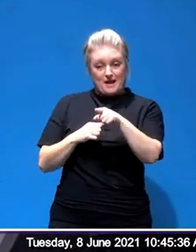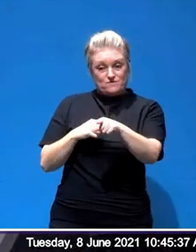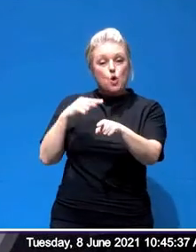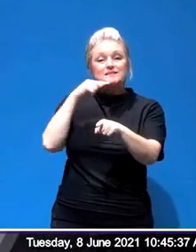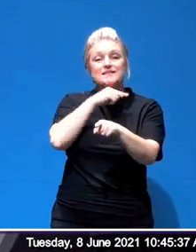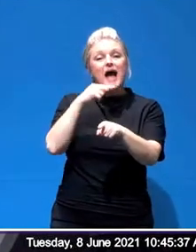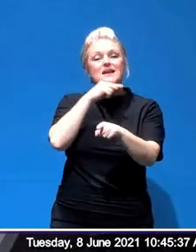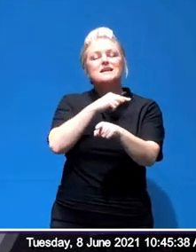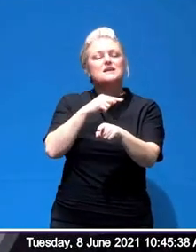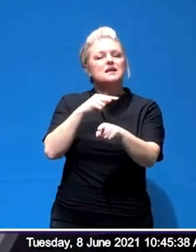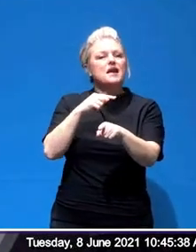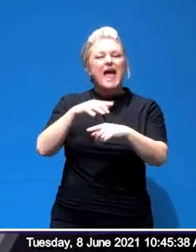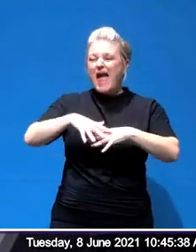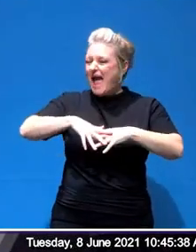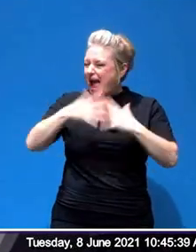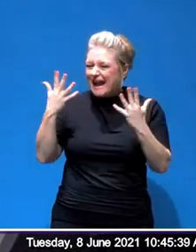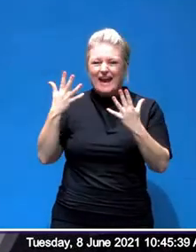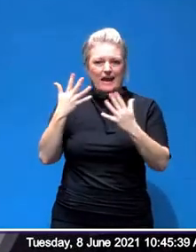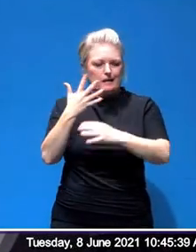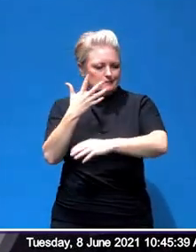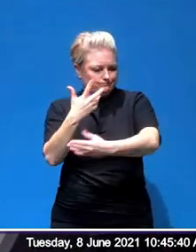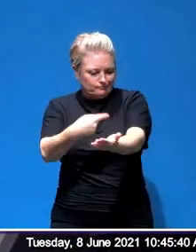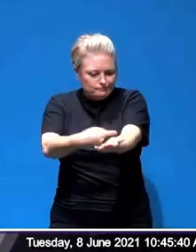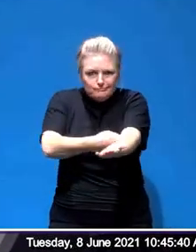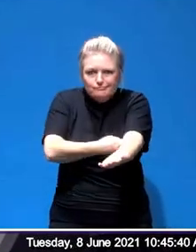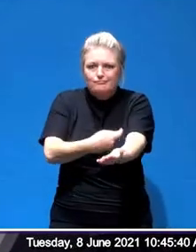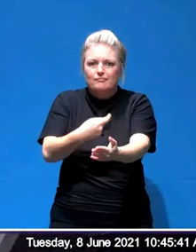called midazolam, which is like a sedative.